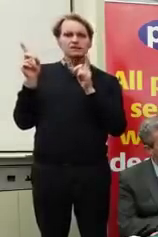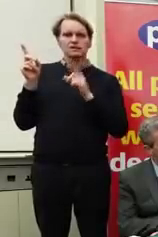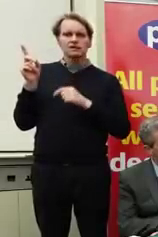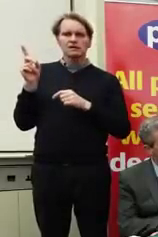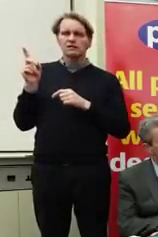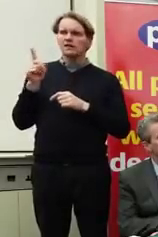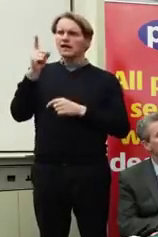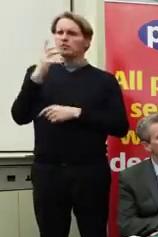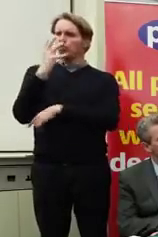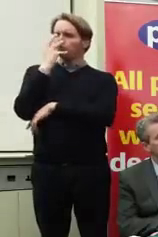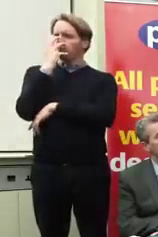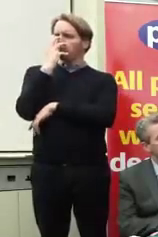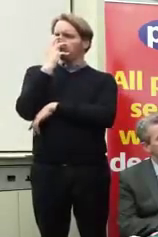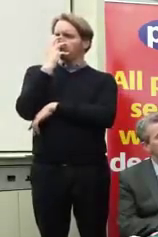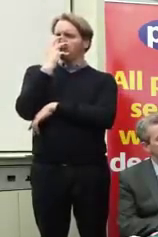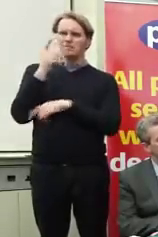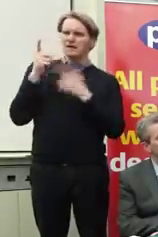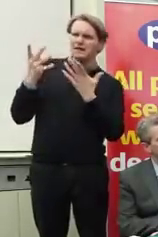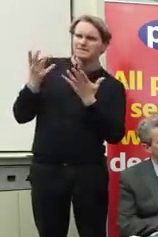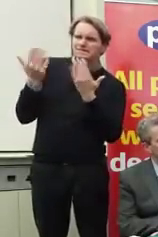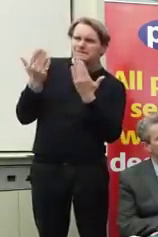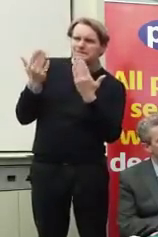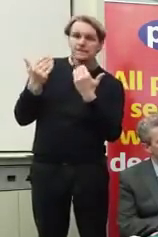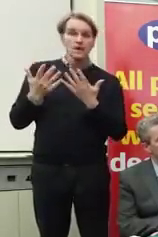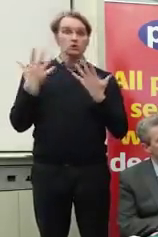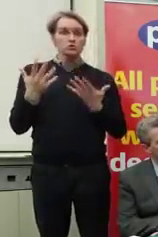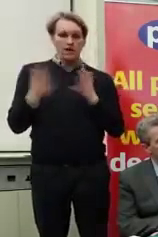said smug. So we've got nothing today really by way of committment. Okay listen he's looking